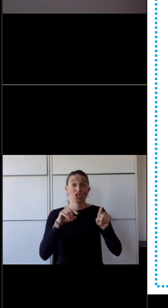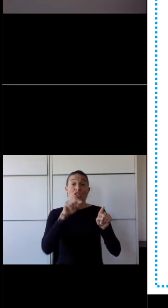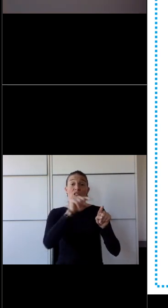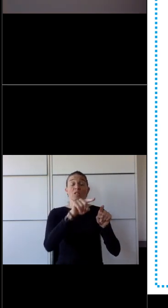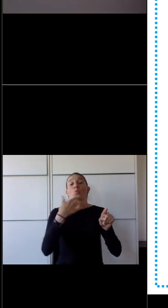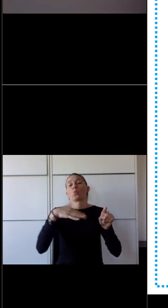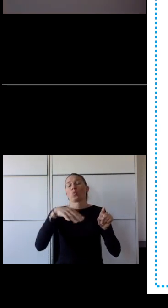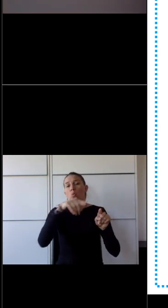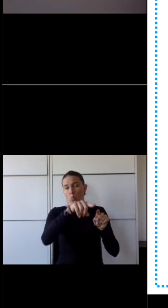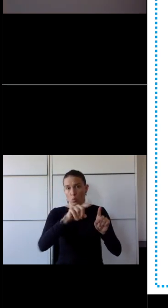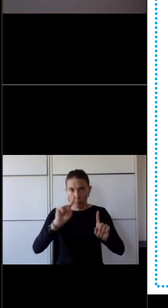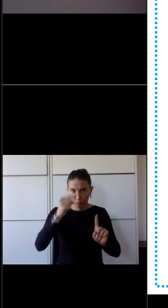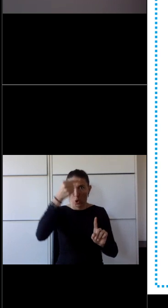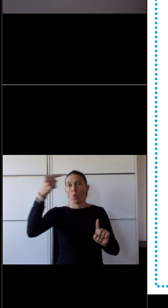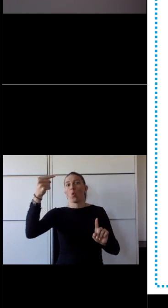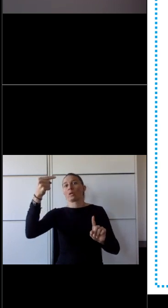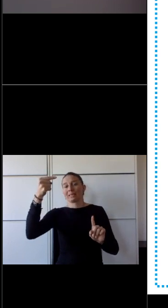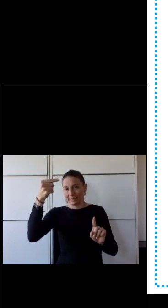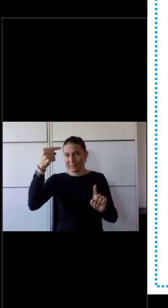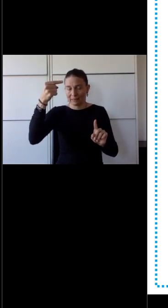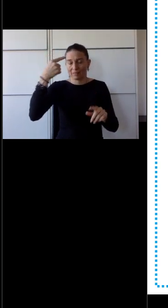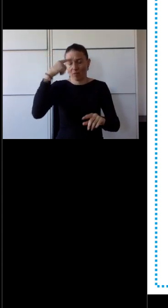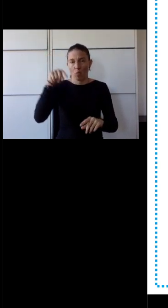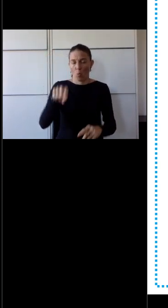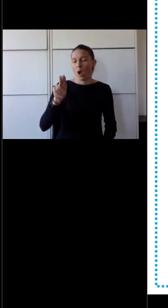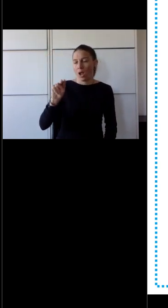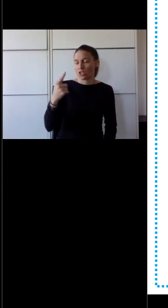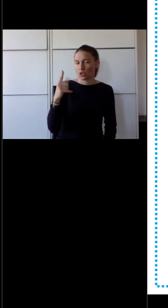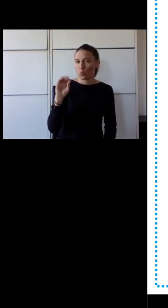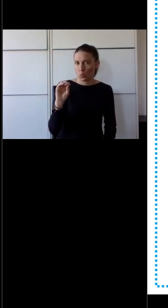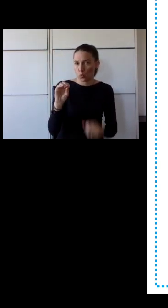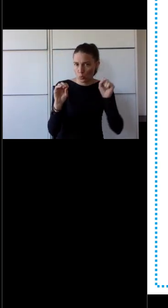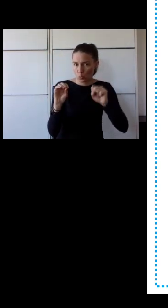that should be for NGOs. So that's Article 109.